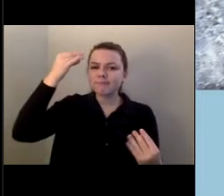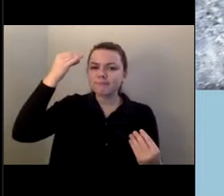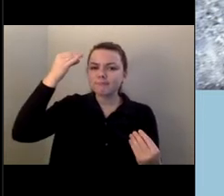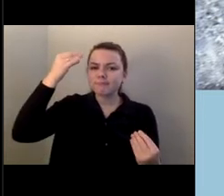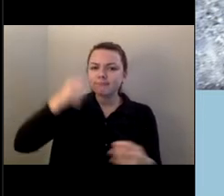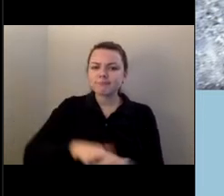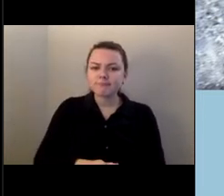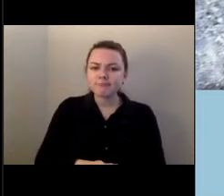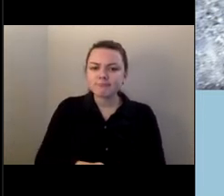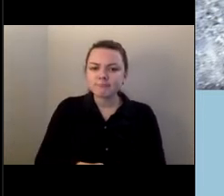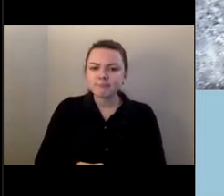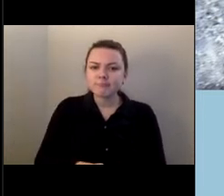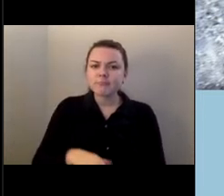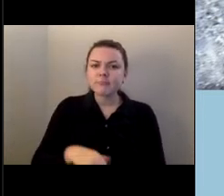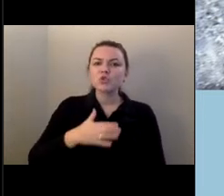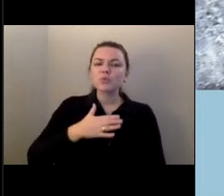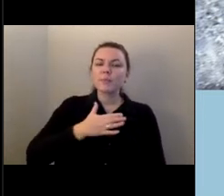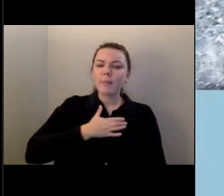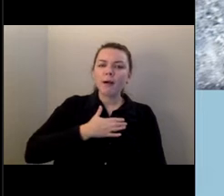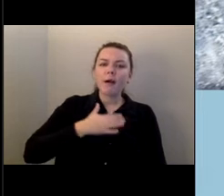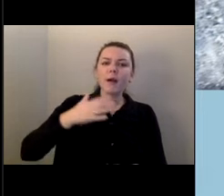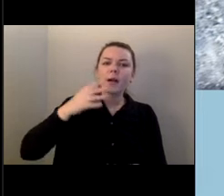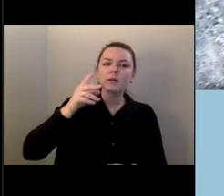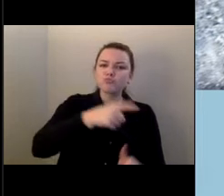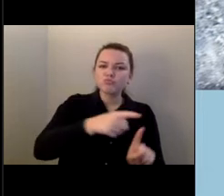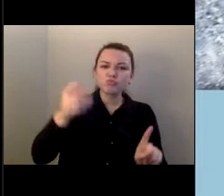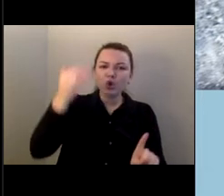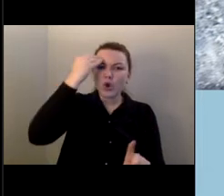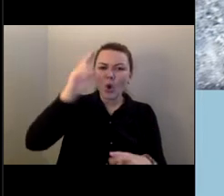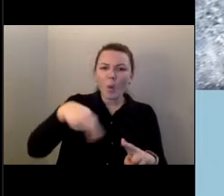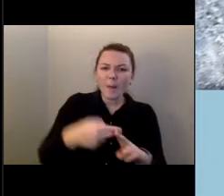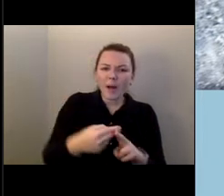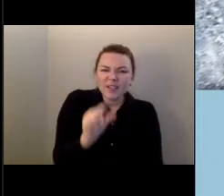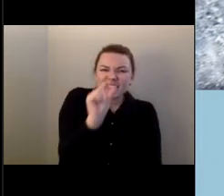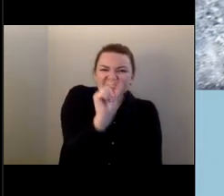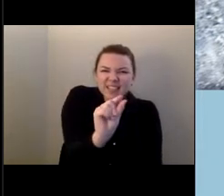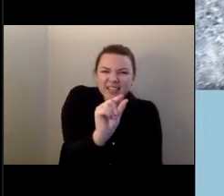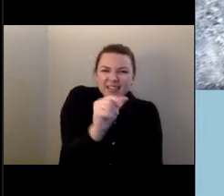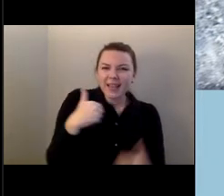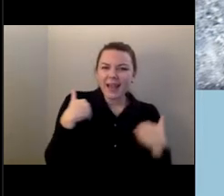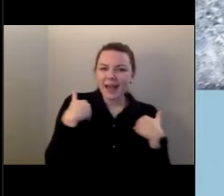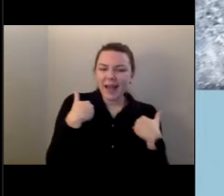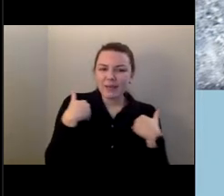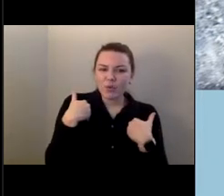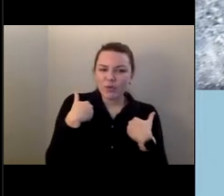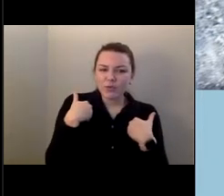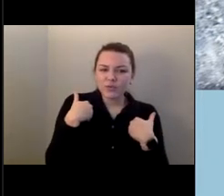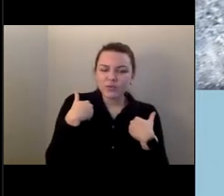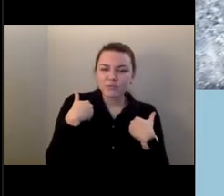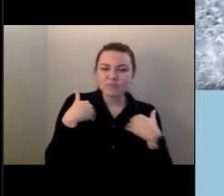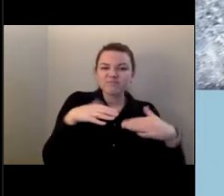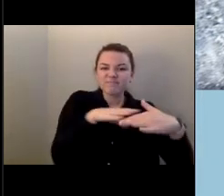know about these tiny microscopic animals that are the foundation of life in the ocean